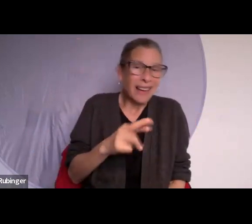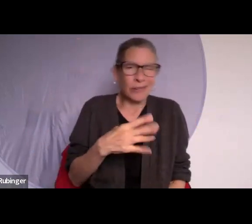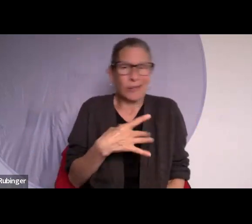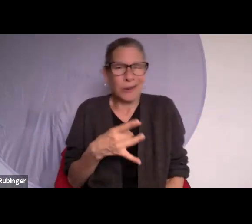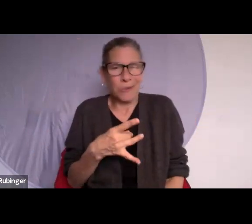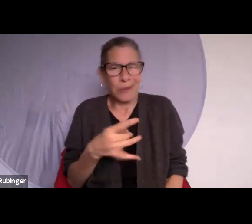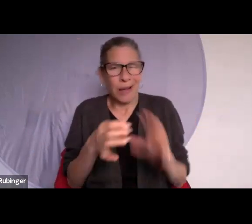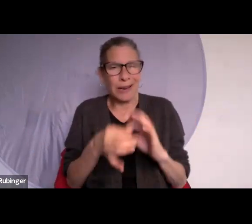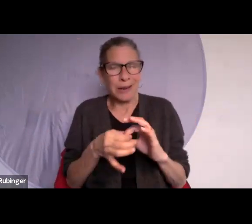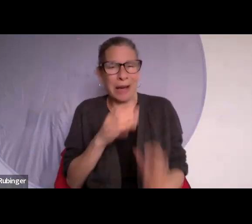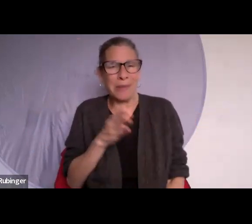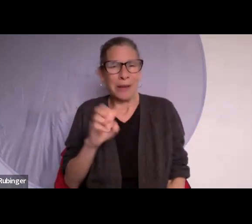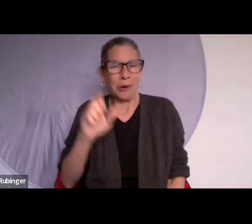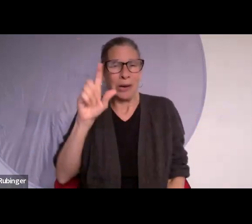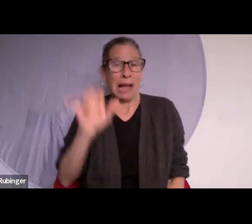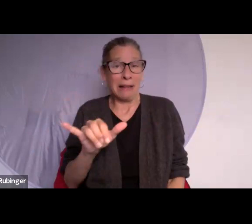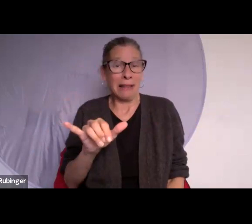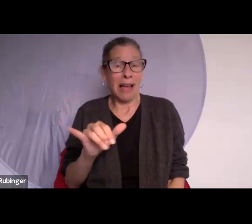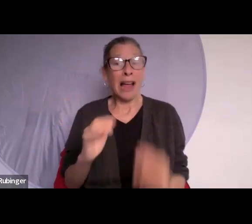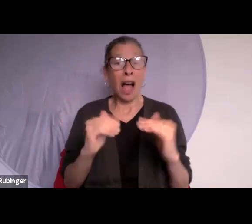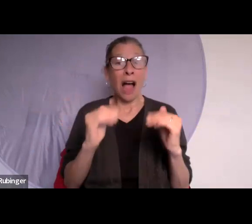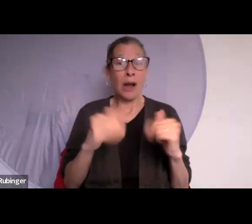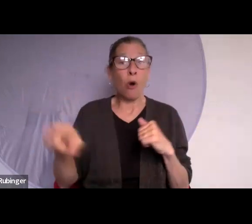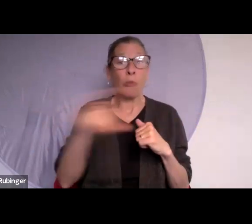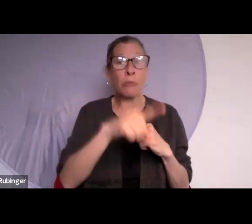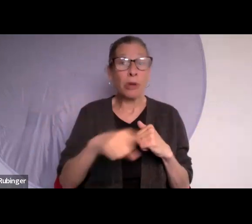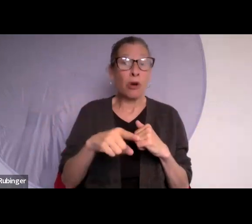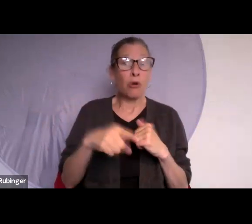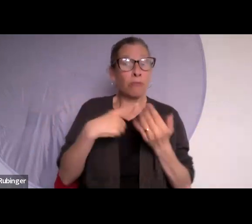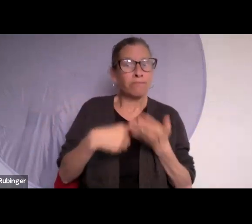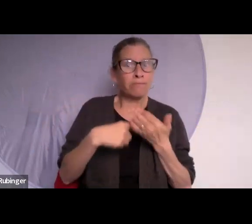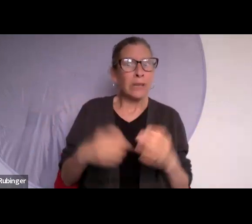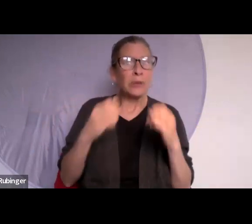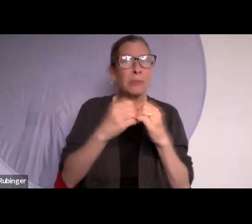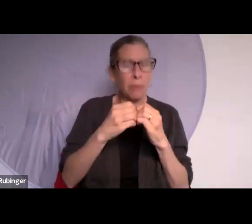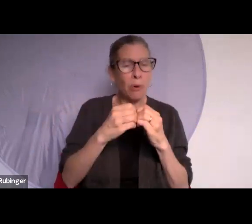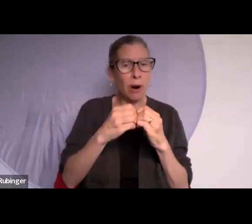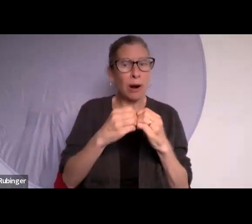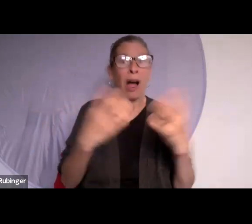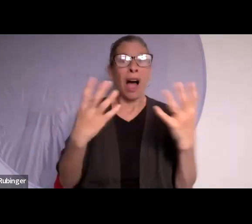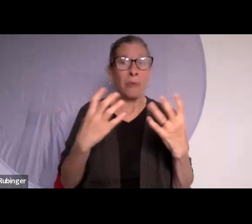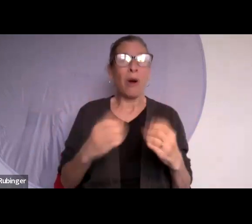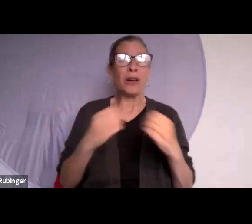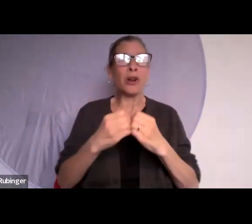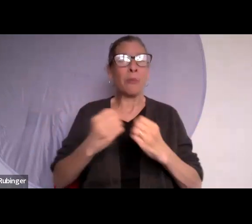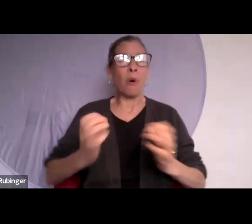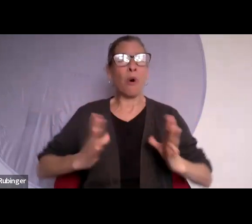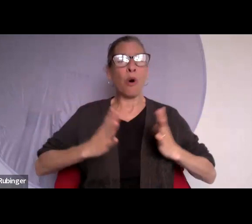hope that I did provoke a discussion. And I wanted to do a formal presentation for you guys today. But frankly, I just ran